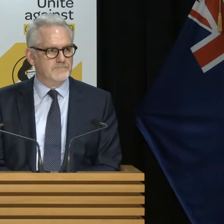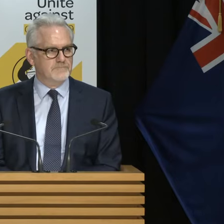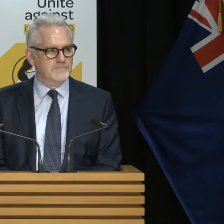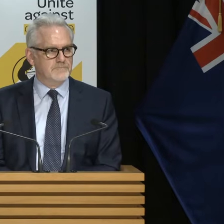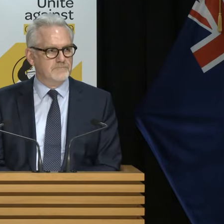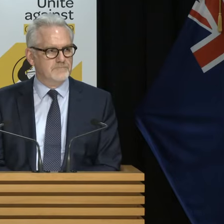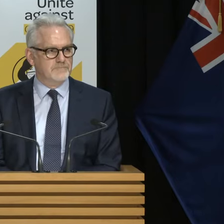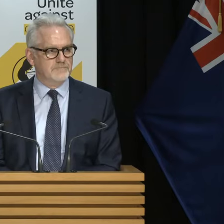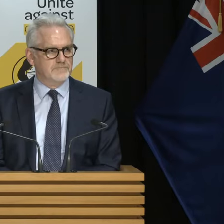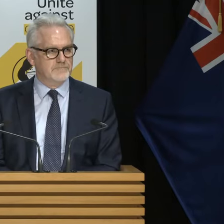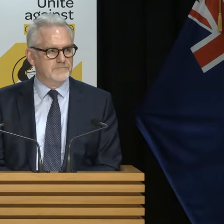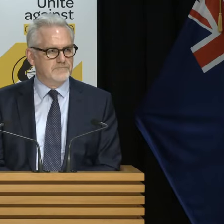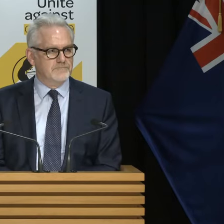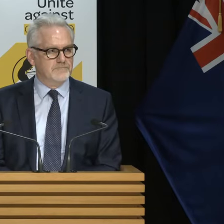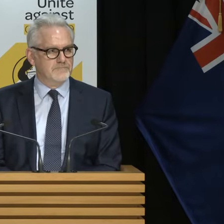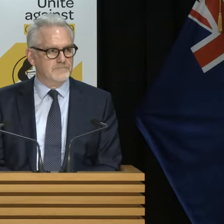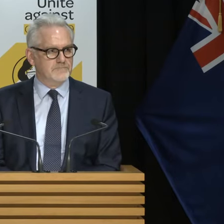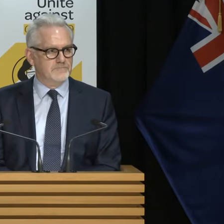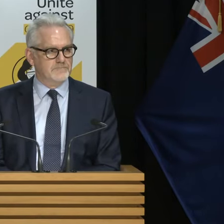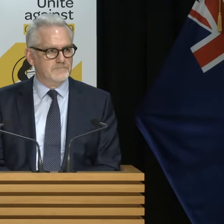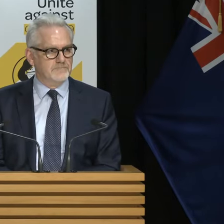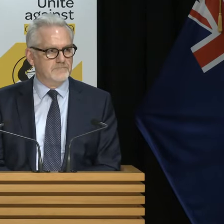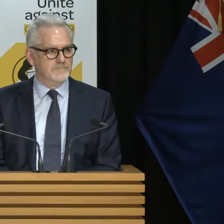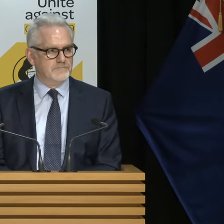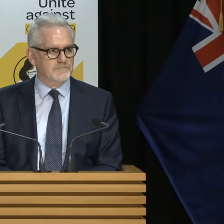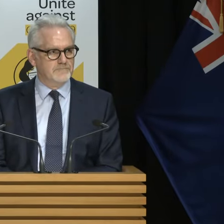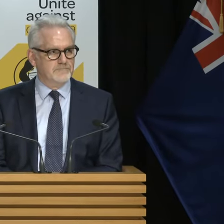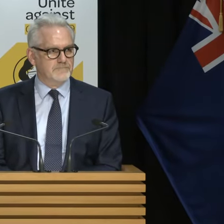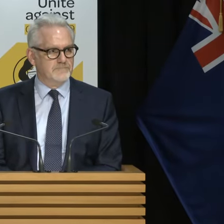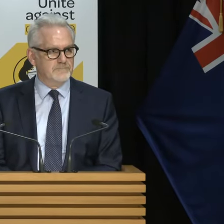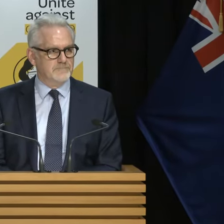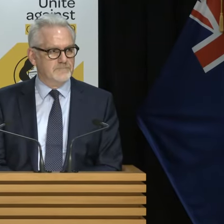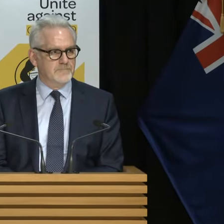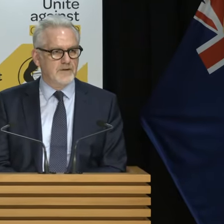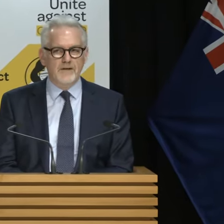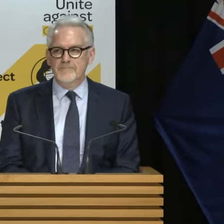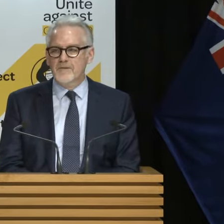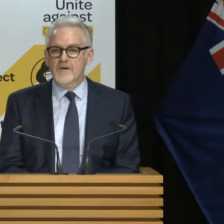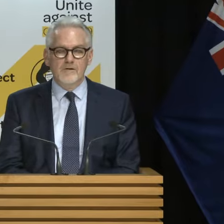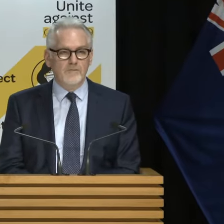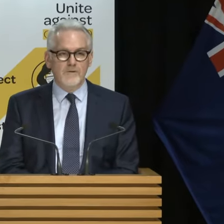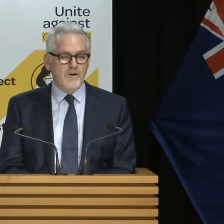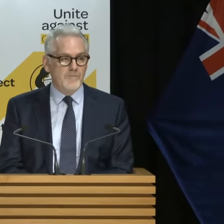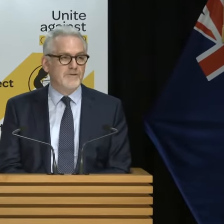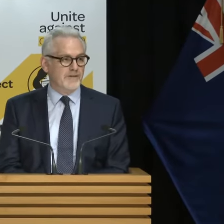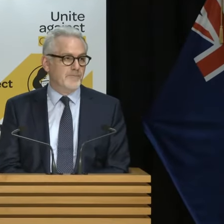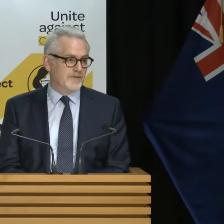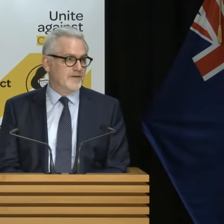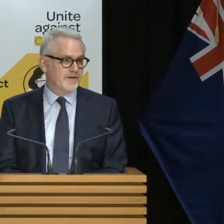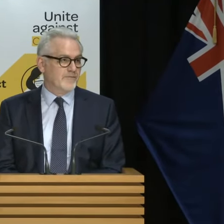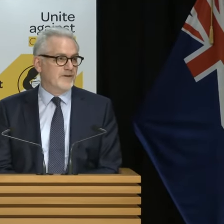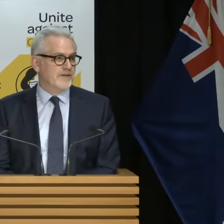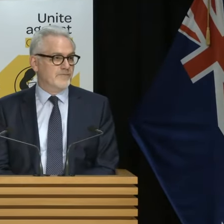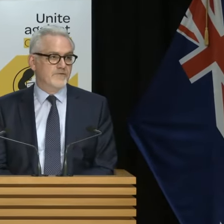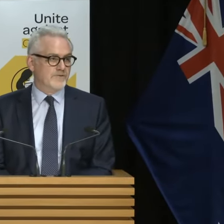was stopped from providing free services . How can you possibly not see